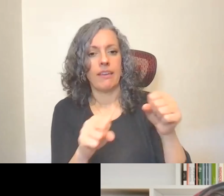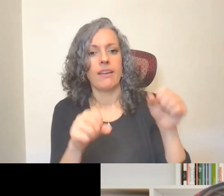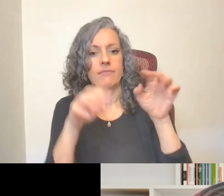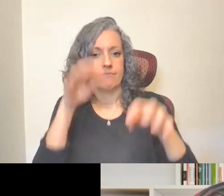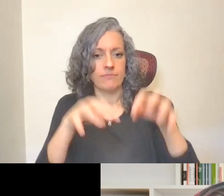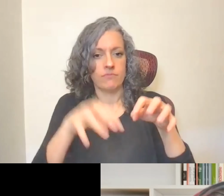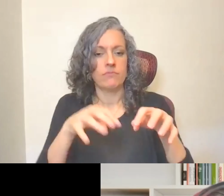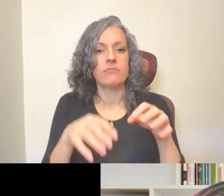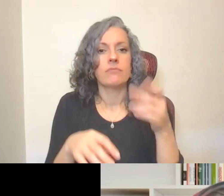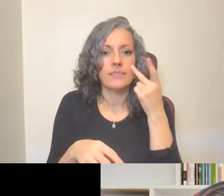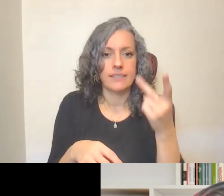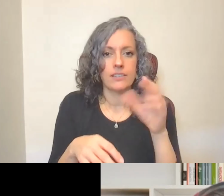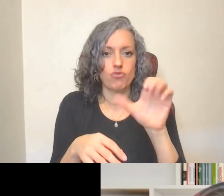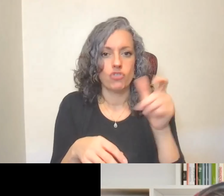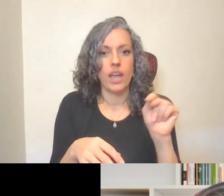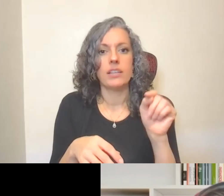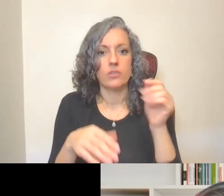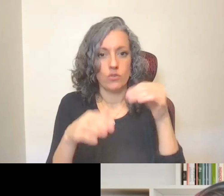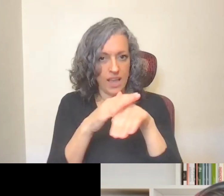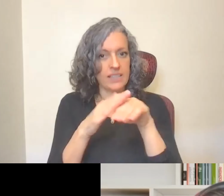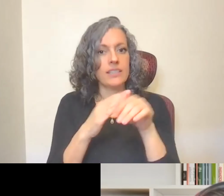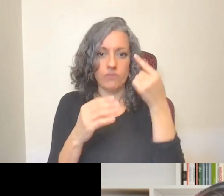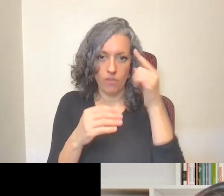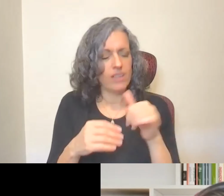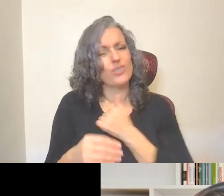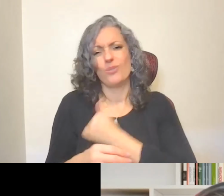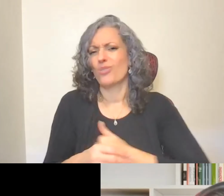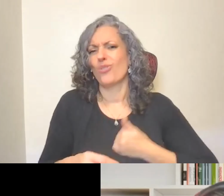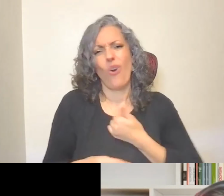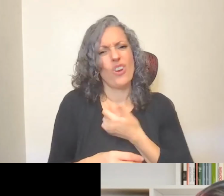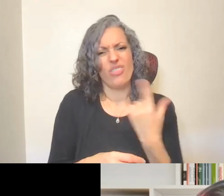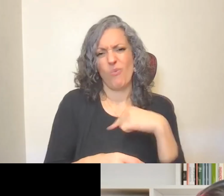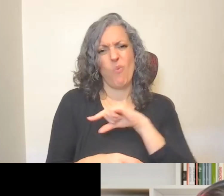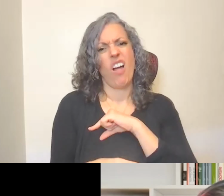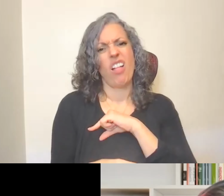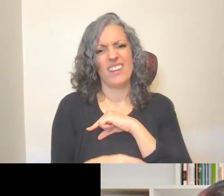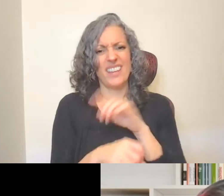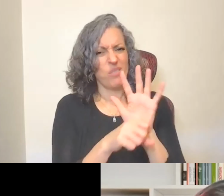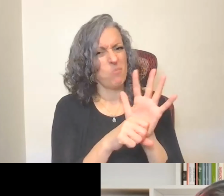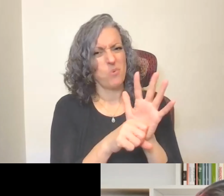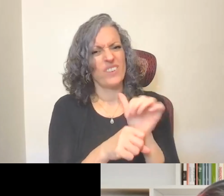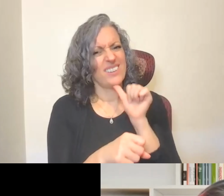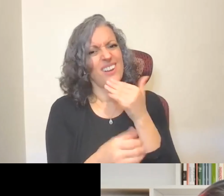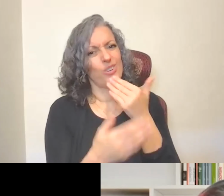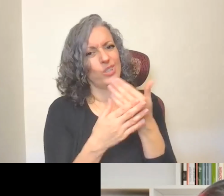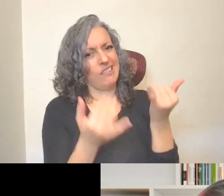to those. So apologies for the, for the video quality. Maybe one last quick question: are